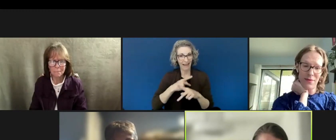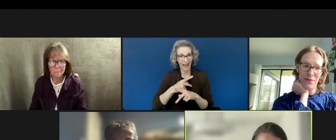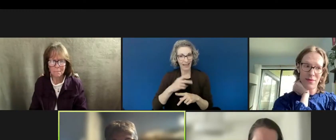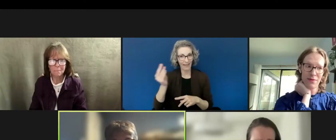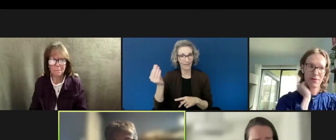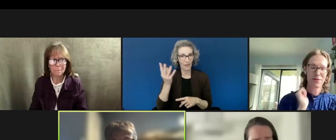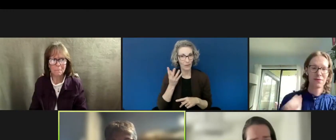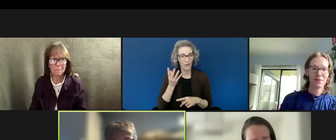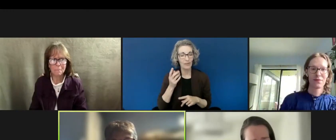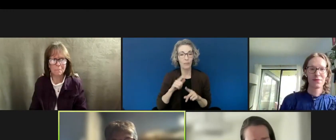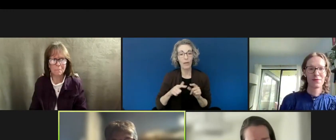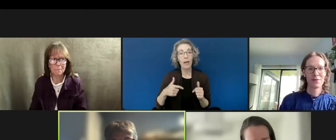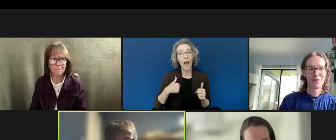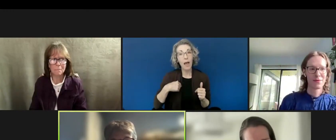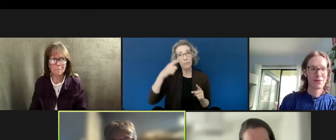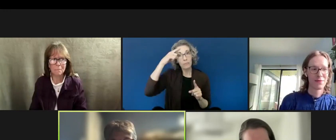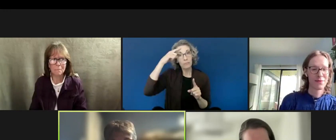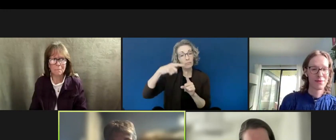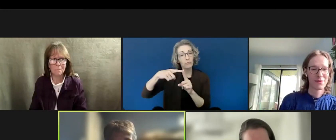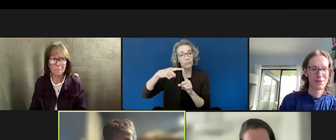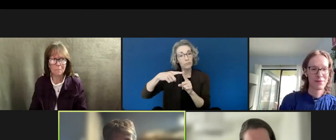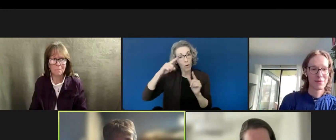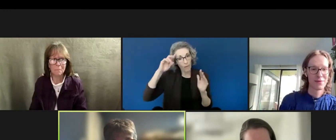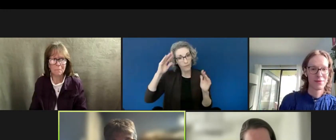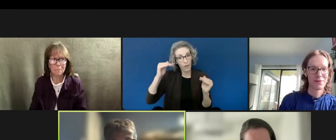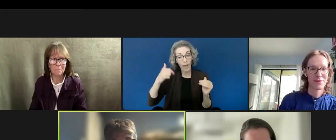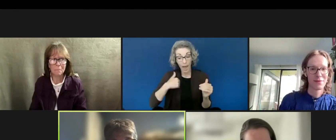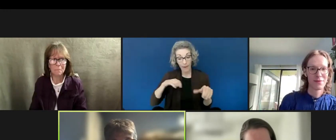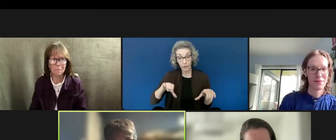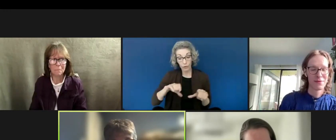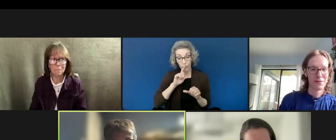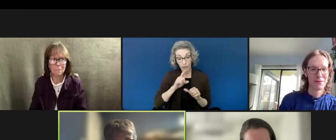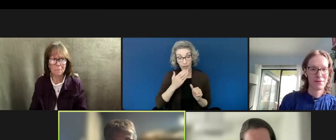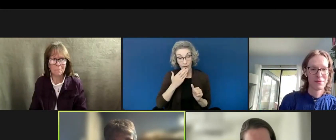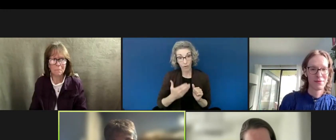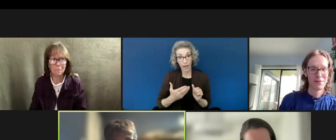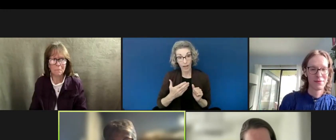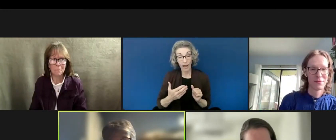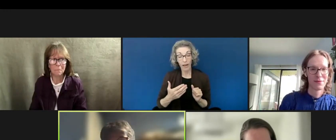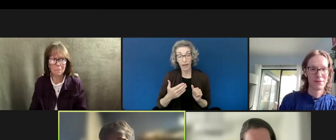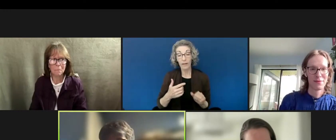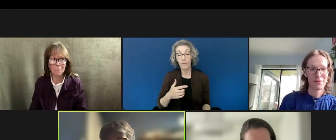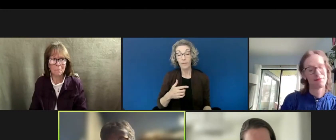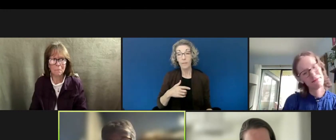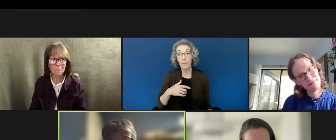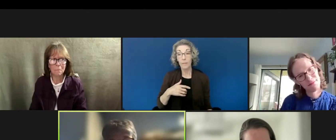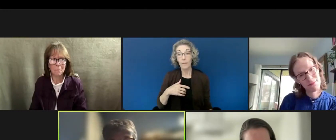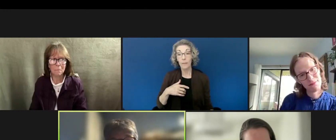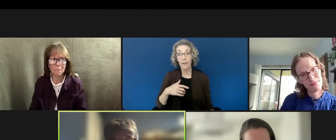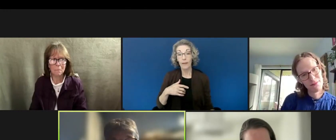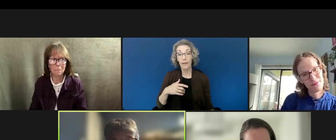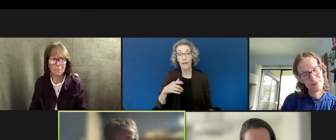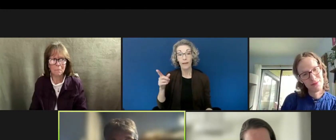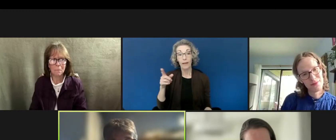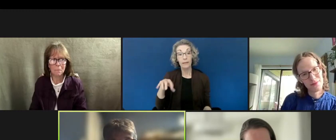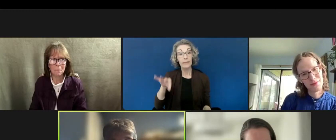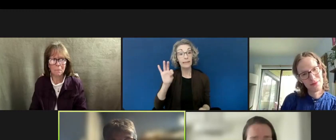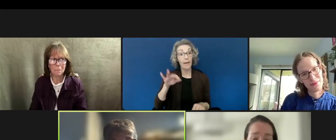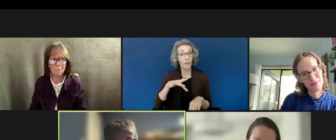I'm doing really well, I was the discovery really early so there was really good hope for